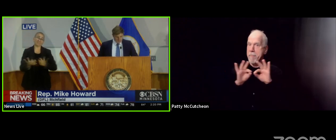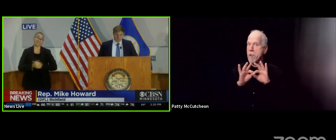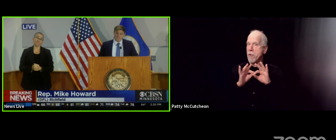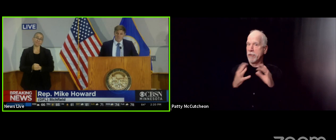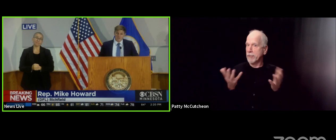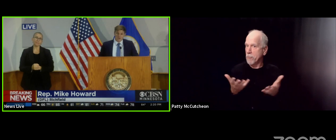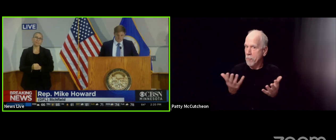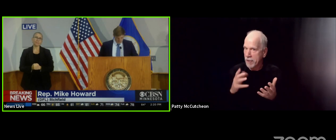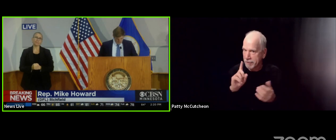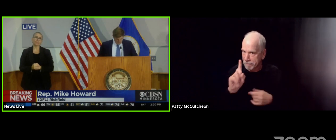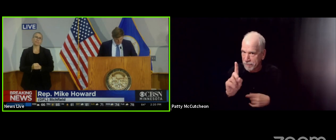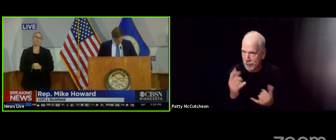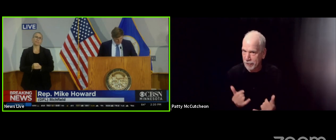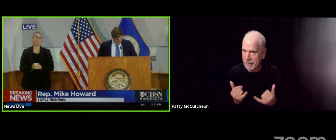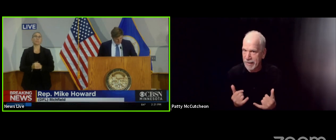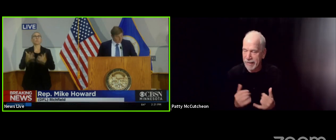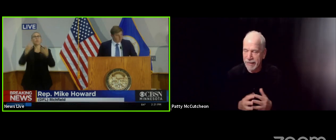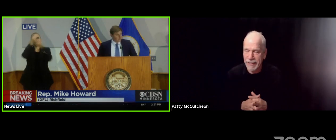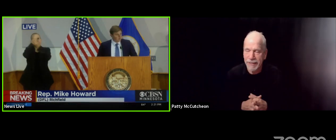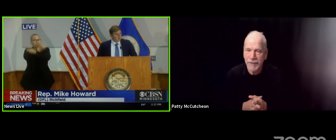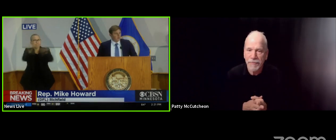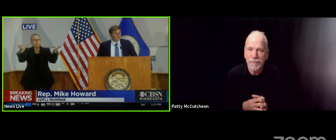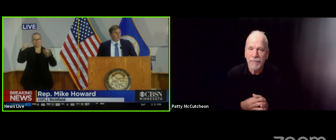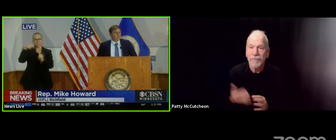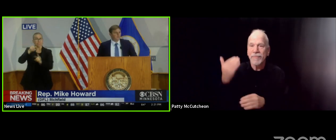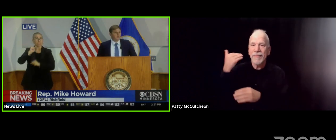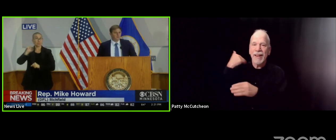THE LAST-MINUTE LAWSUIT FILED BY BIG PHARMA, WHICH, I THINK, PART